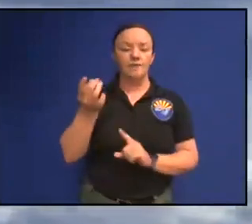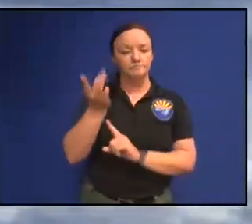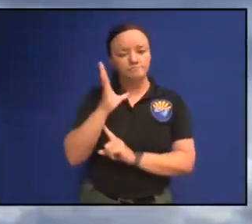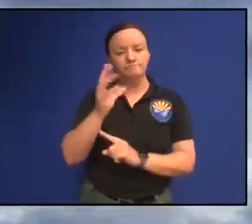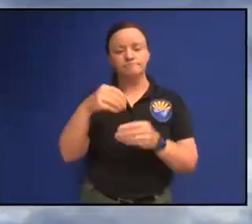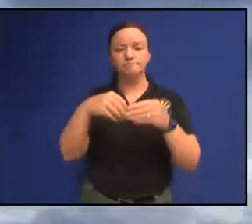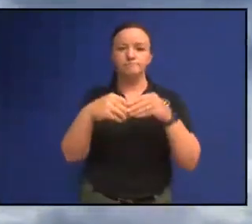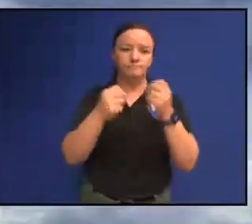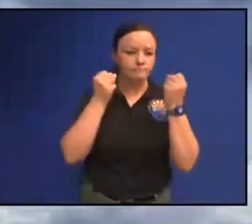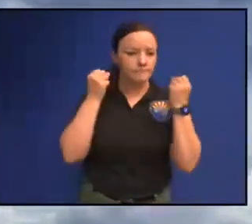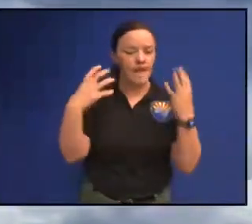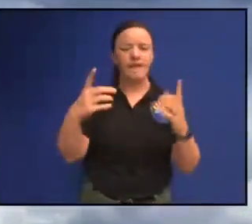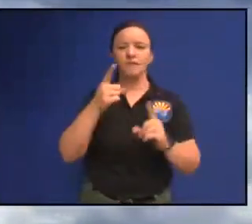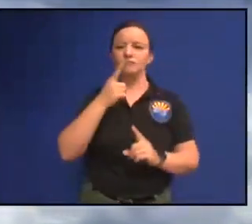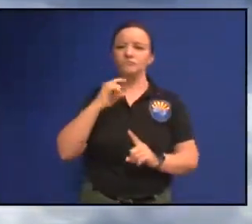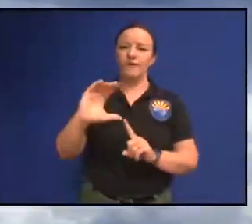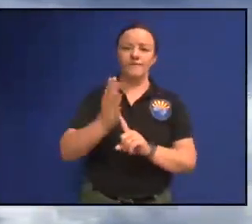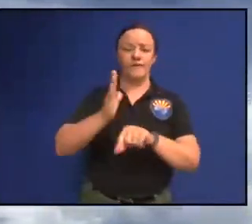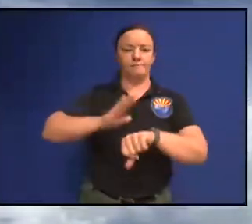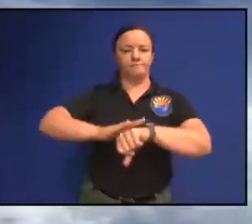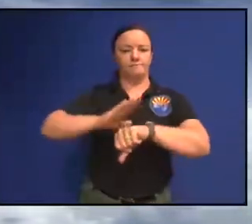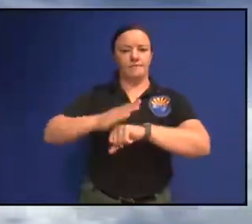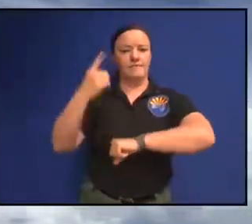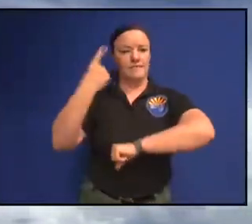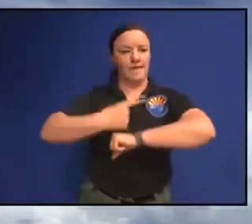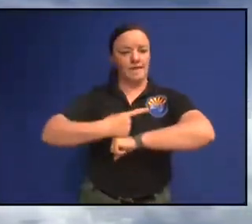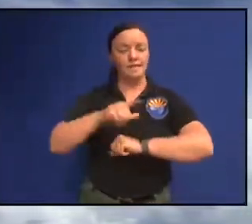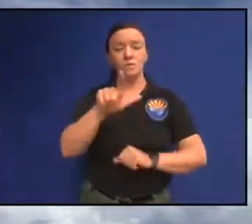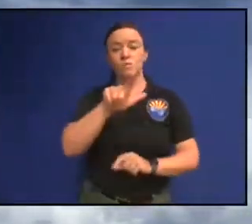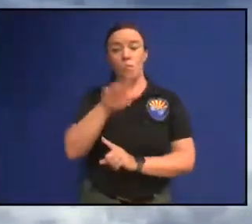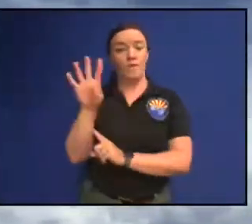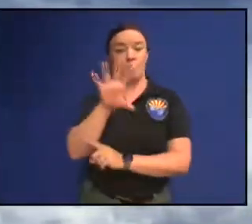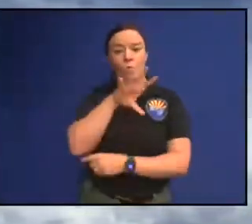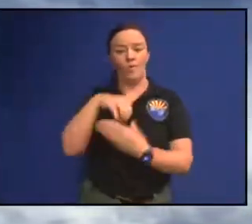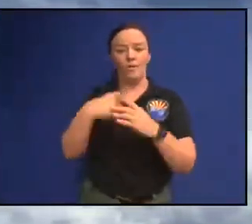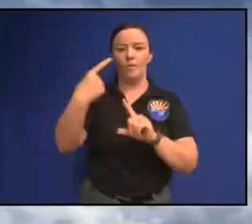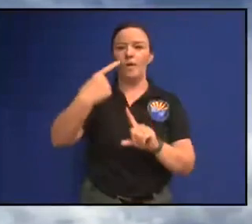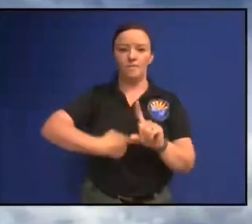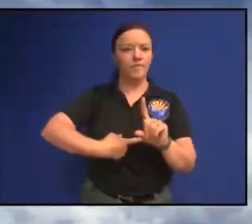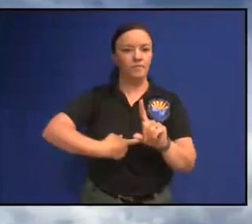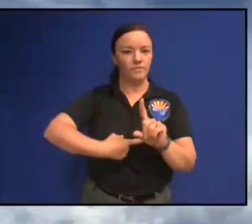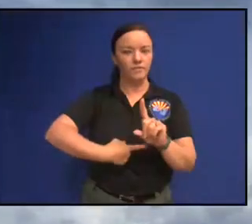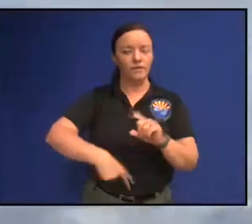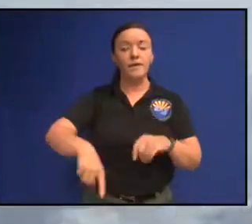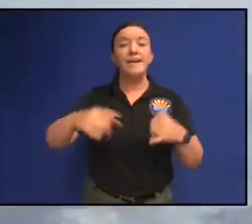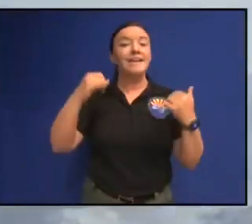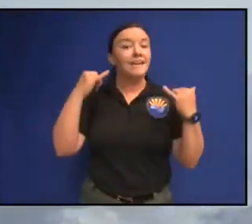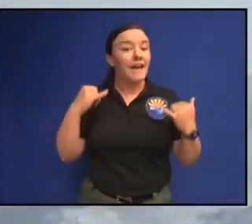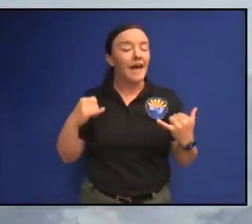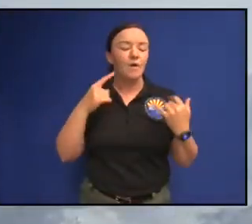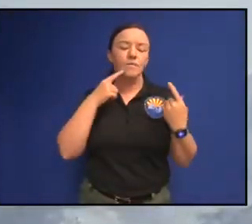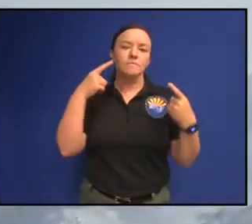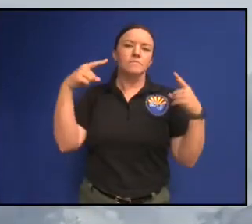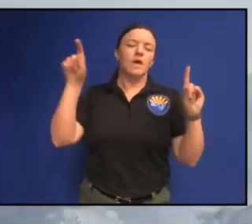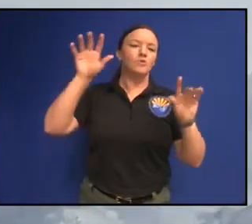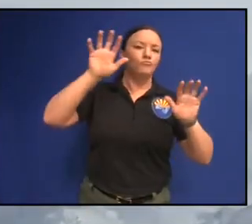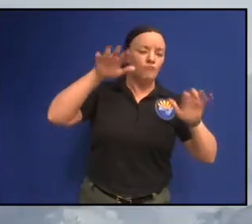AND NOW WE'RE ACTUALLY LOOKING AT CLOUDS AND SOME RAIN, WHICH IS -- IS THAT FROM HEAVEN, OR THOSE FLASH FLOODS